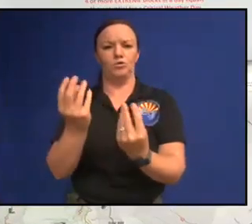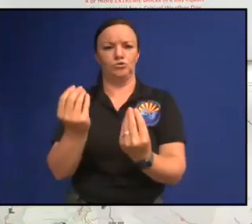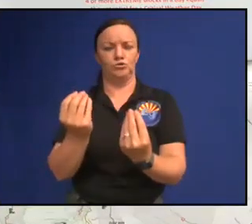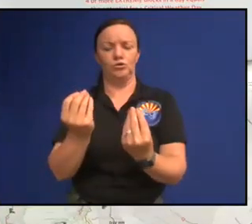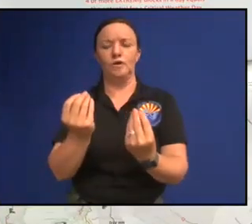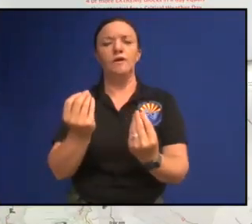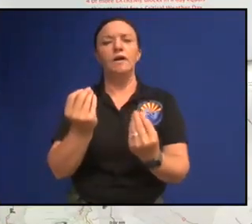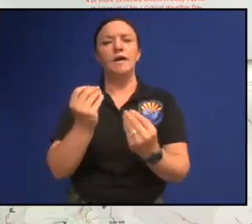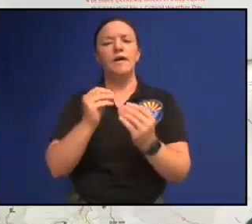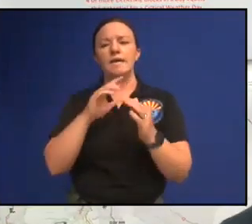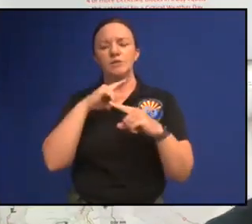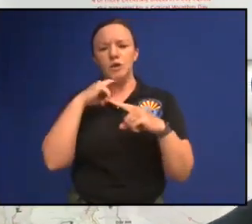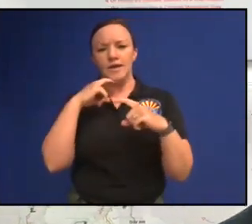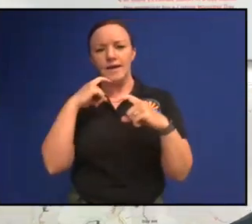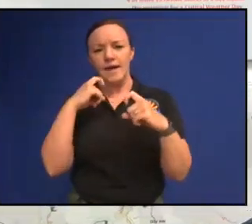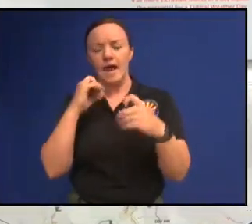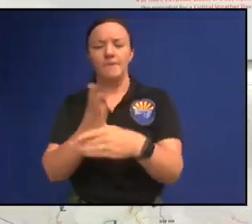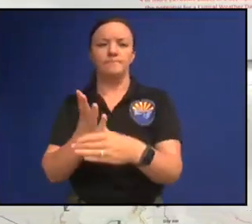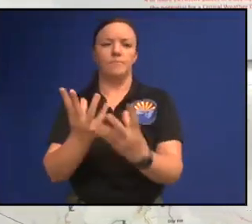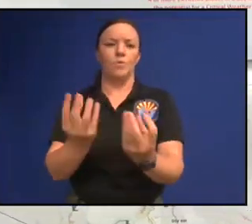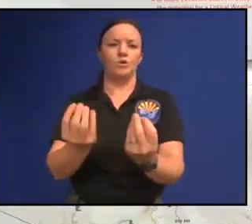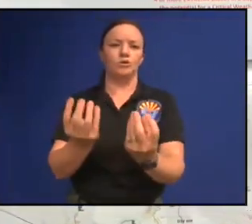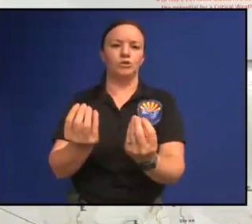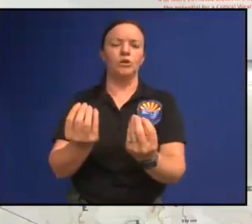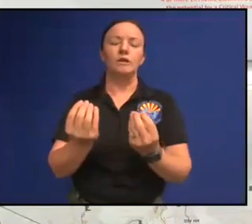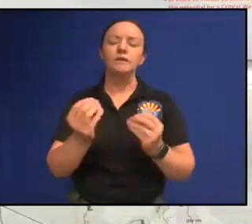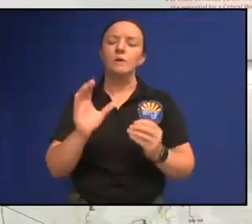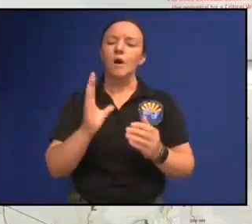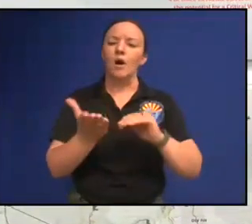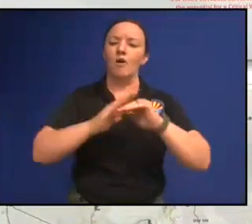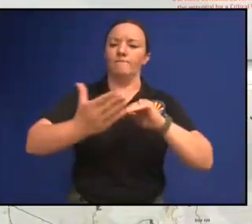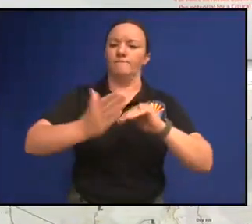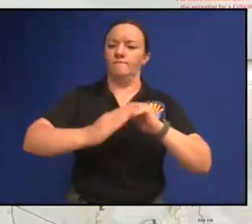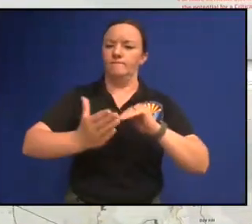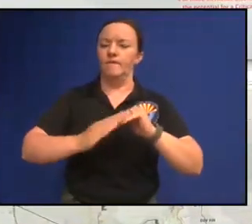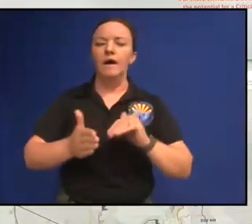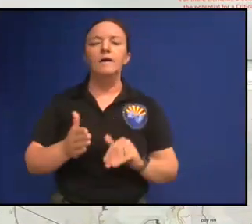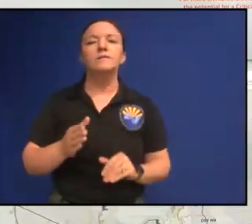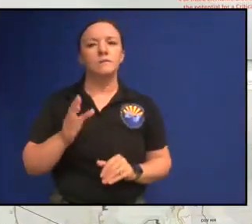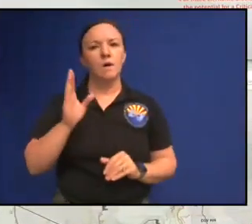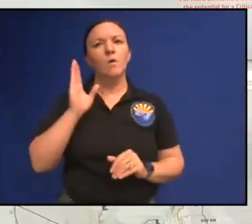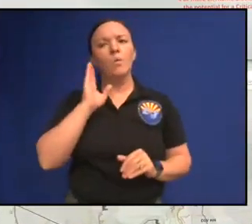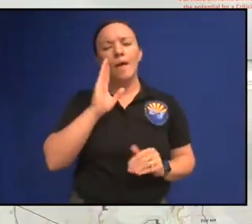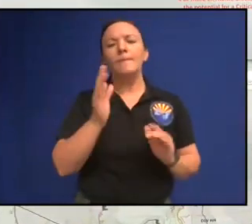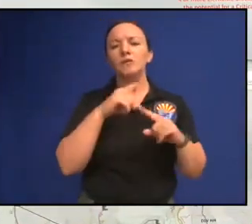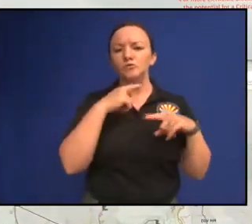WE COULD BE JUST AS DRY AS WE WERE BACK THEN, WE WON'T BE AS DRY FOR AS LONG, WHICH IS A GOODS THING.